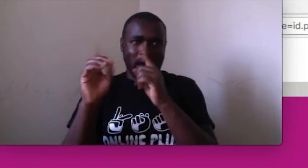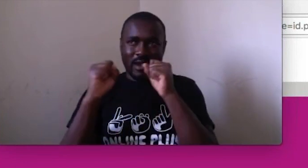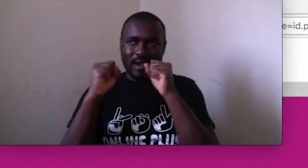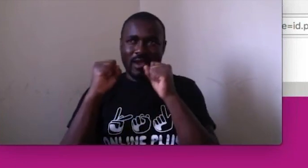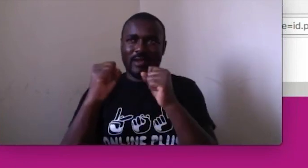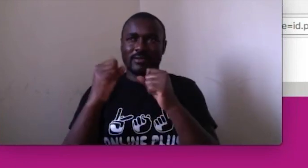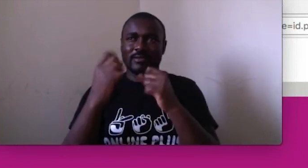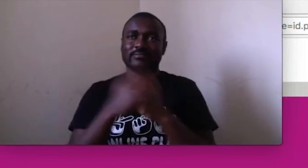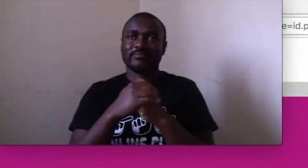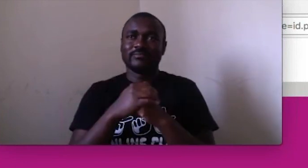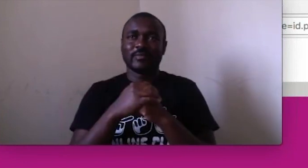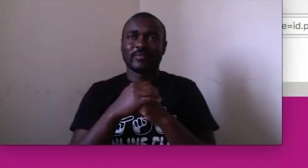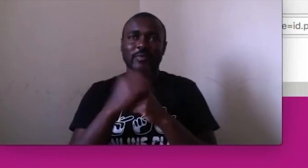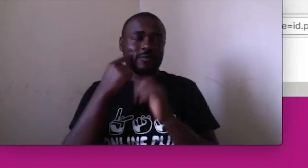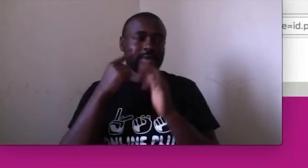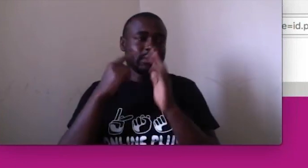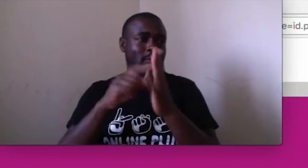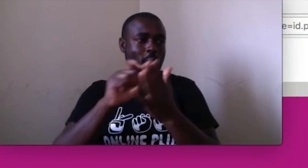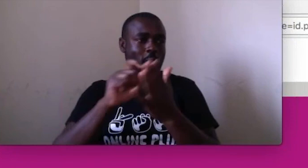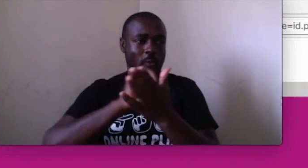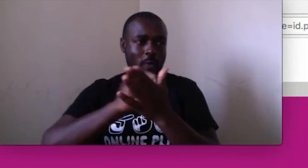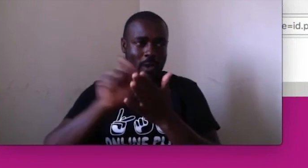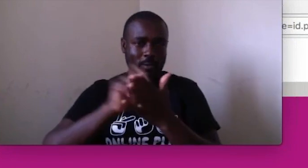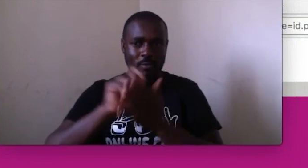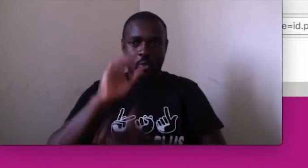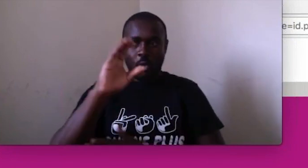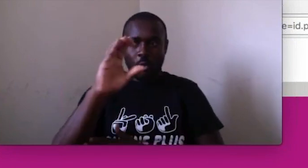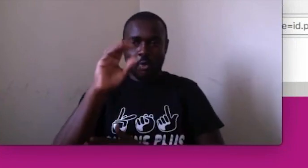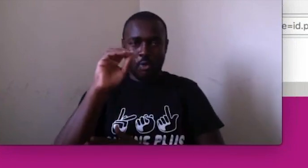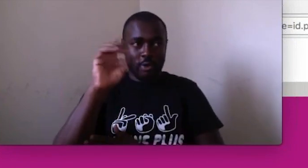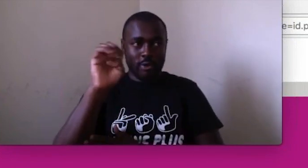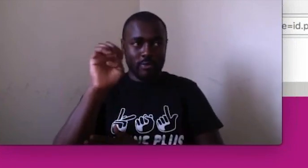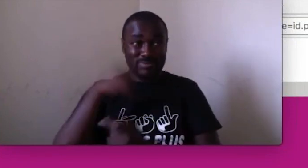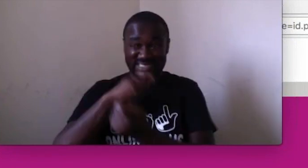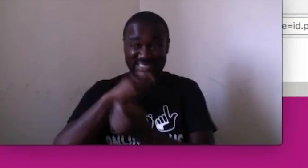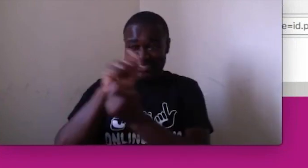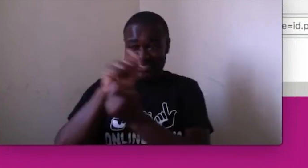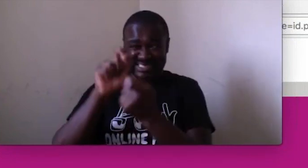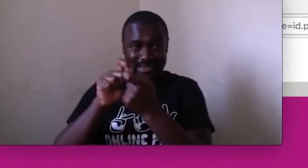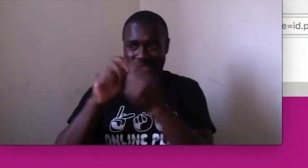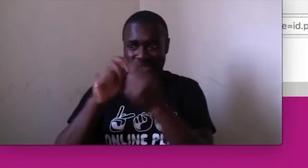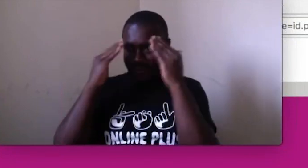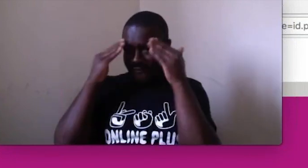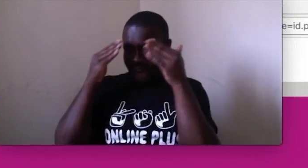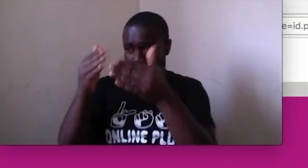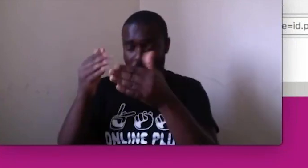It was quite a challenge For example, how to write the code